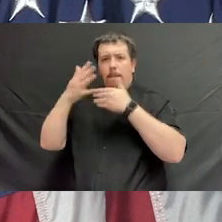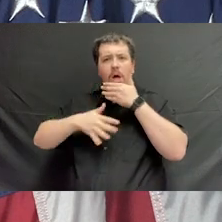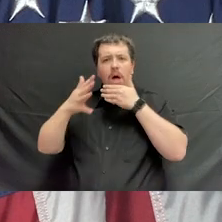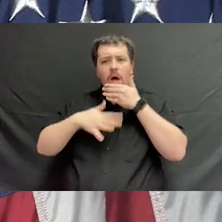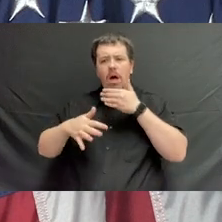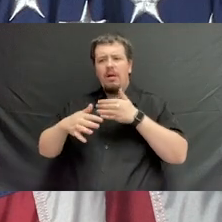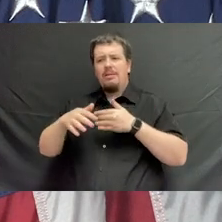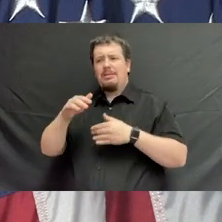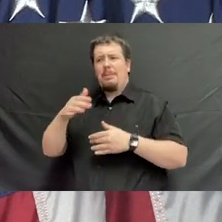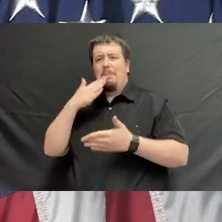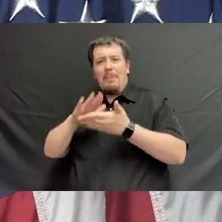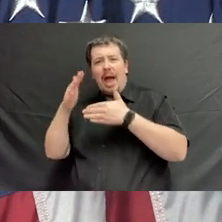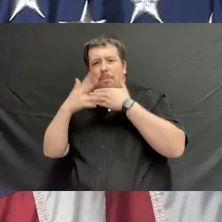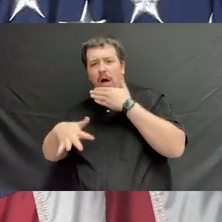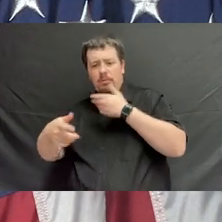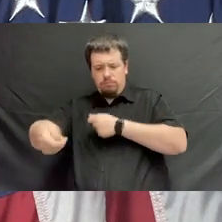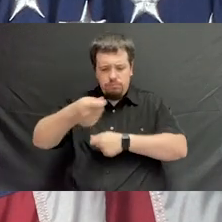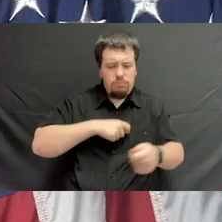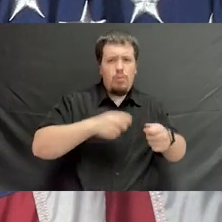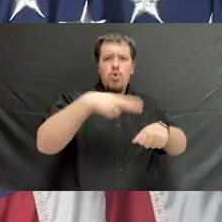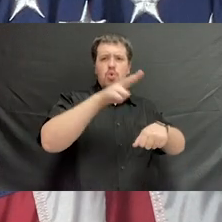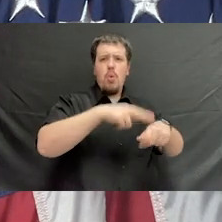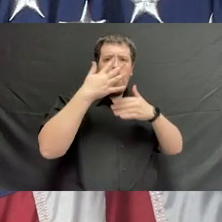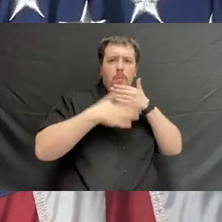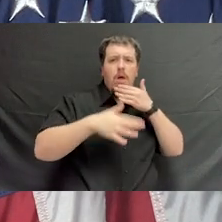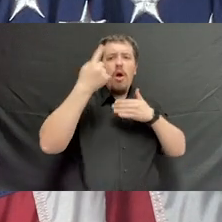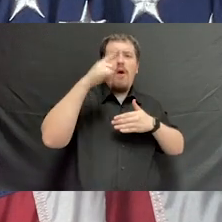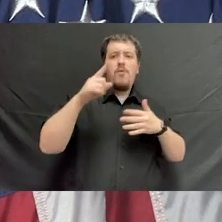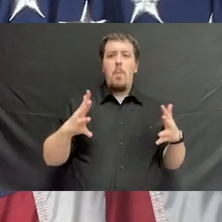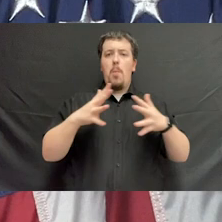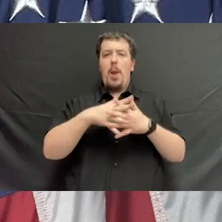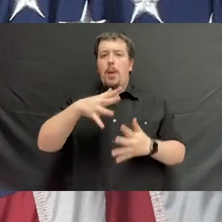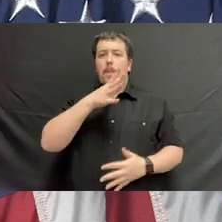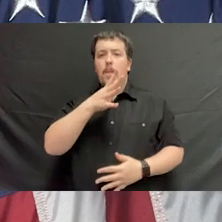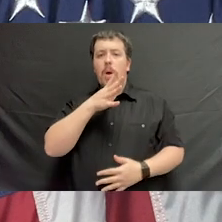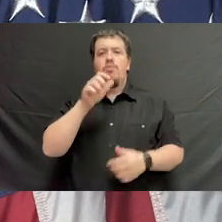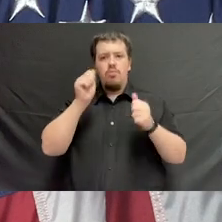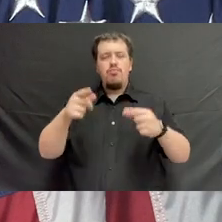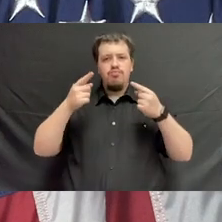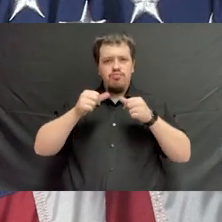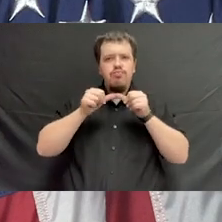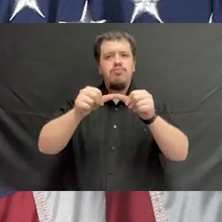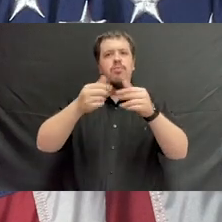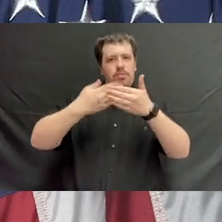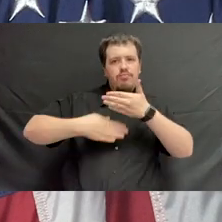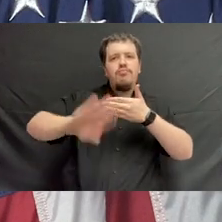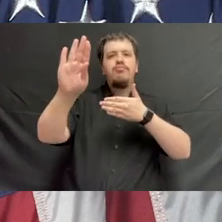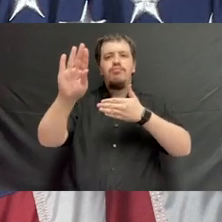Taking the sickle blood out and replacing it with normal blood so that a pregnant mother could go through and successfully deliver her baby.